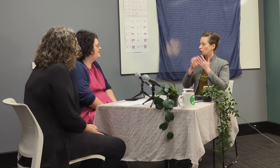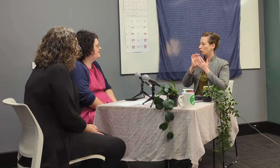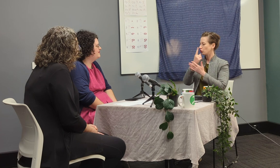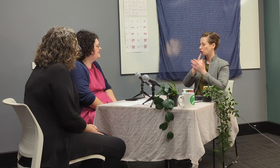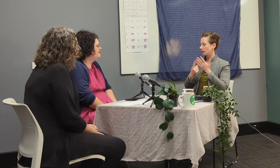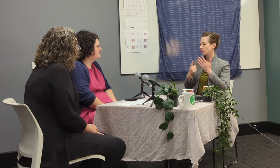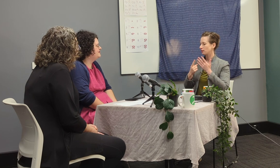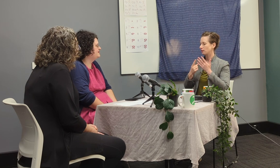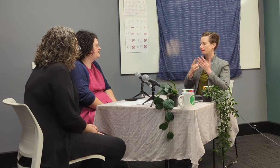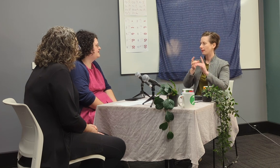We did look at that.